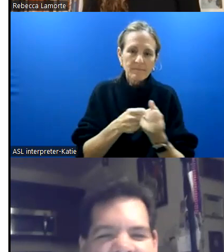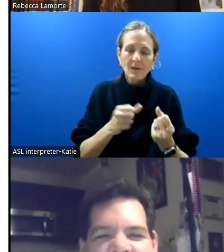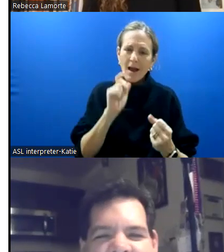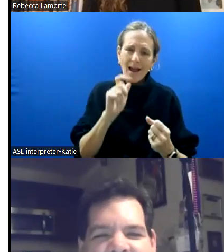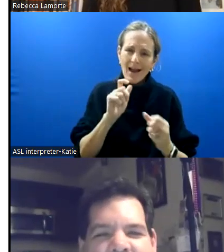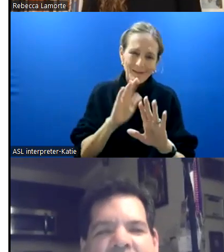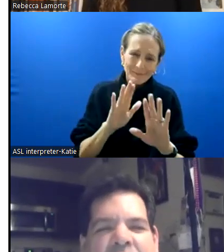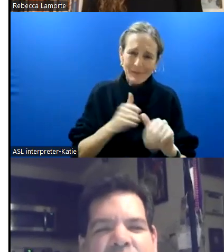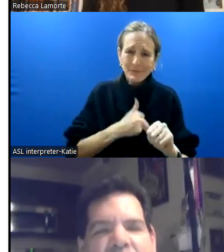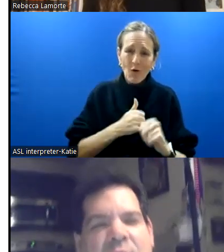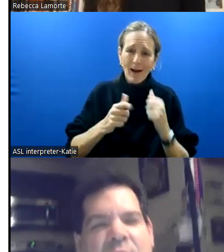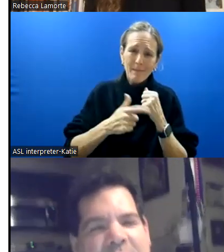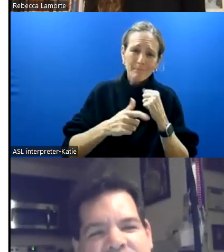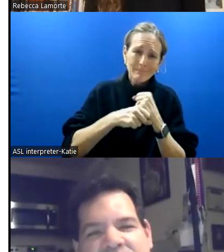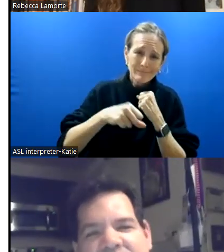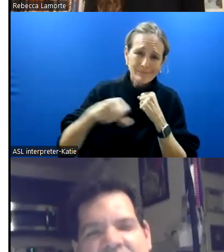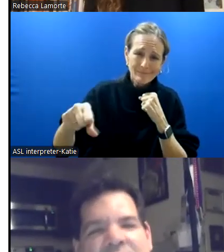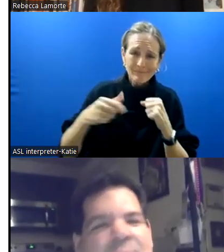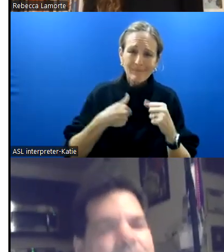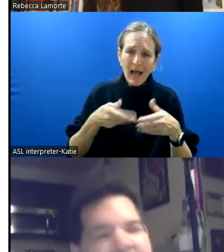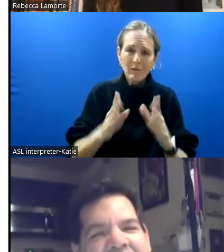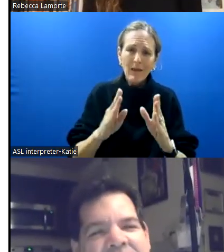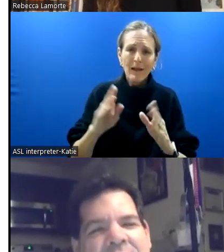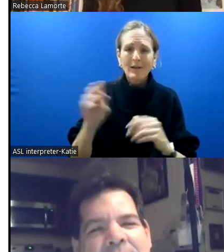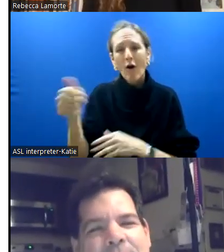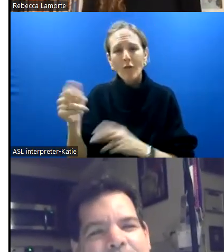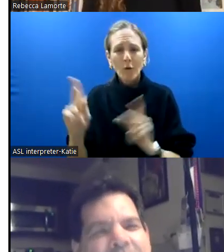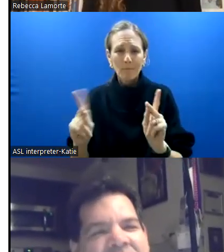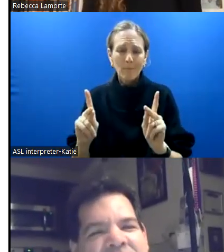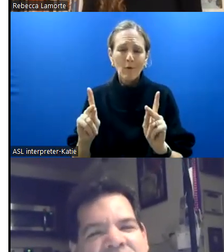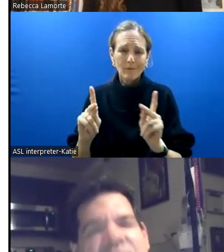I'll let other people go. But these are my main issues.